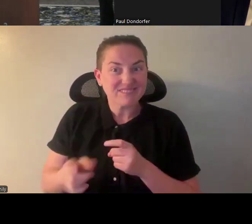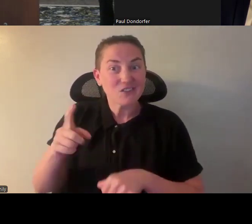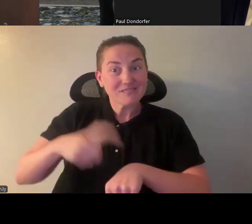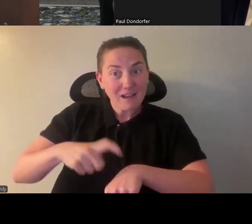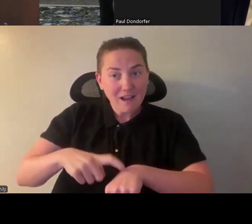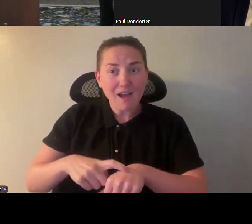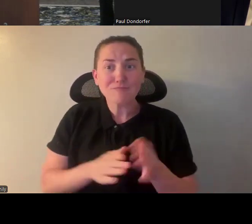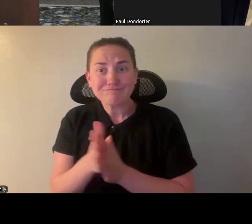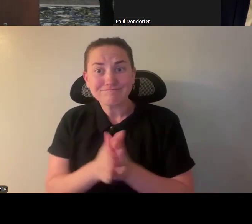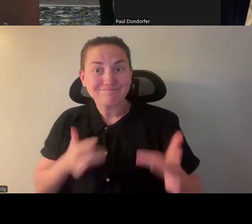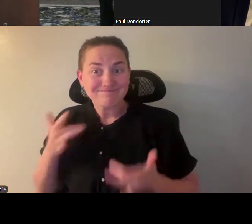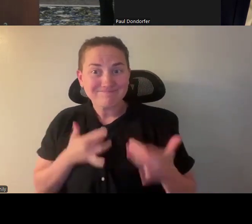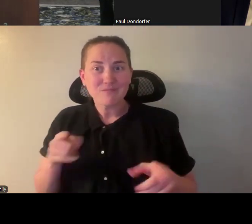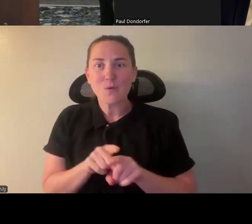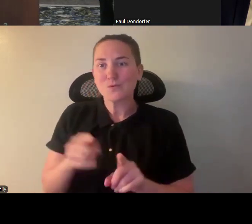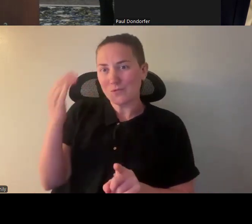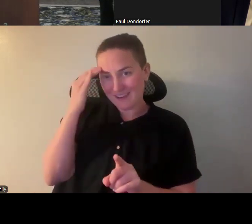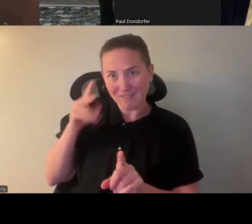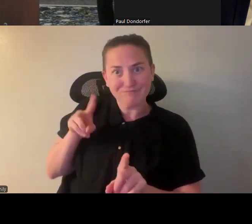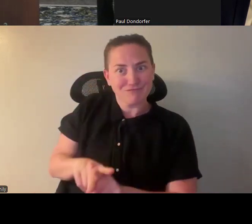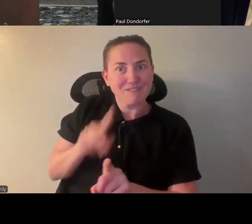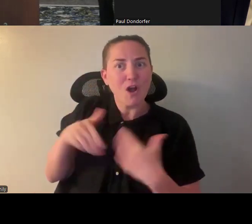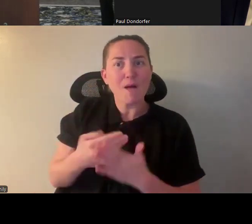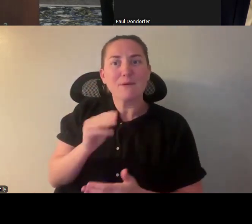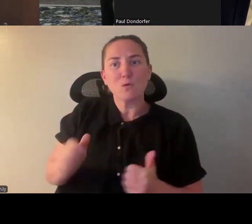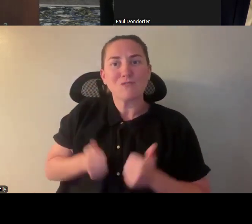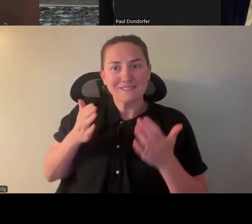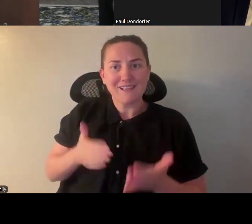enthusiasm and knowledge to Monroe County residents to further enhance their gardening